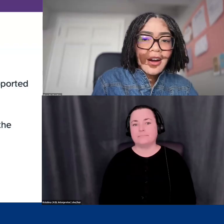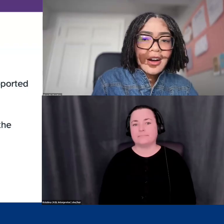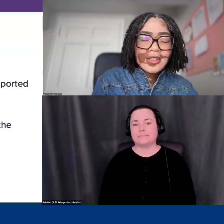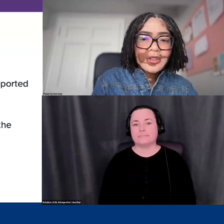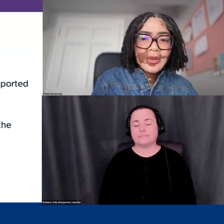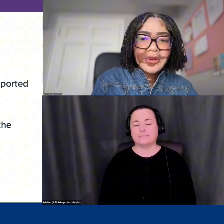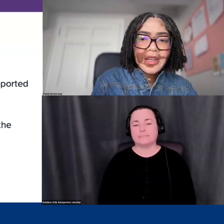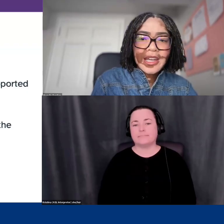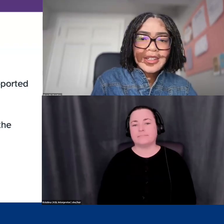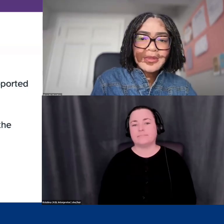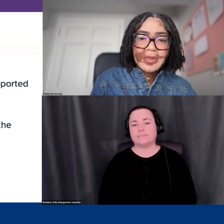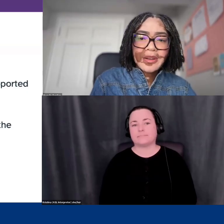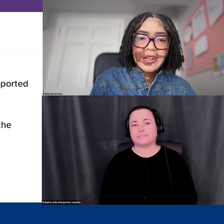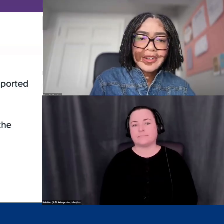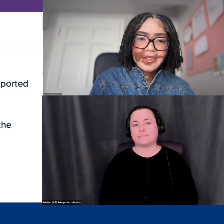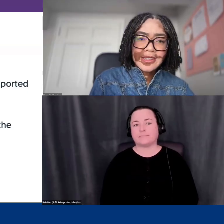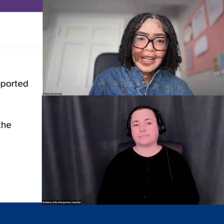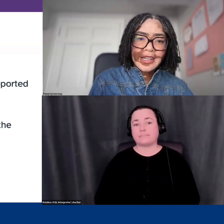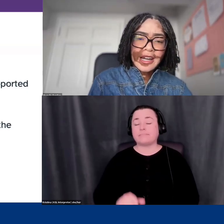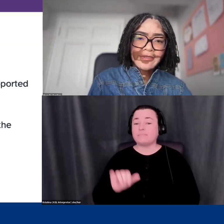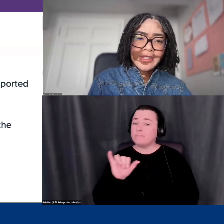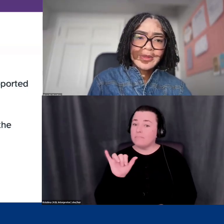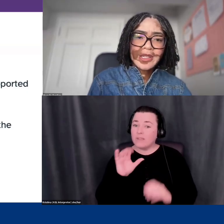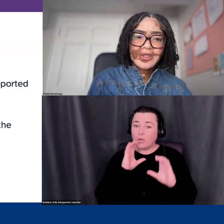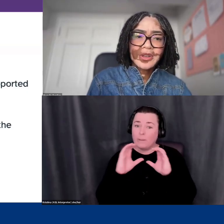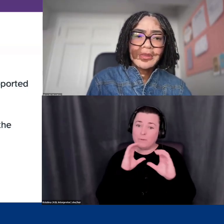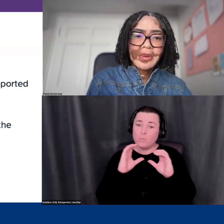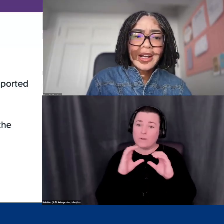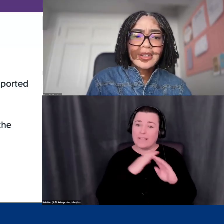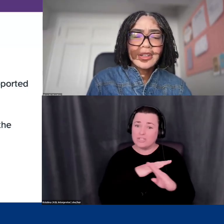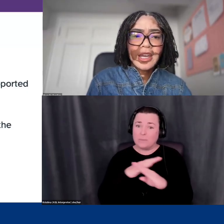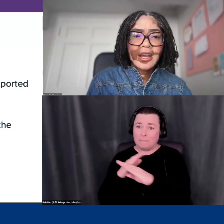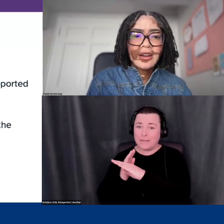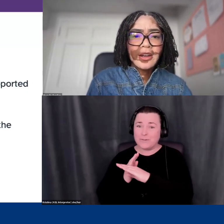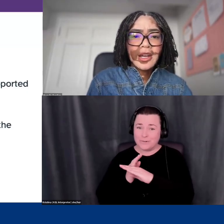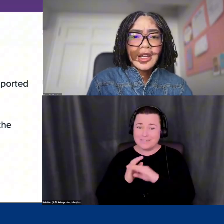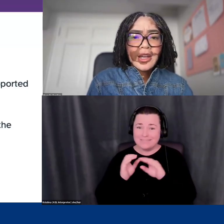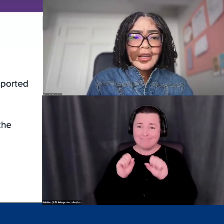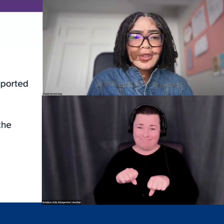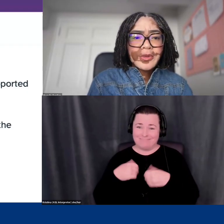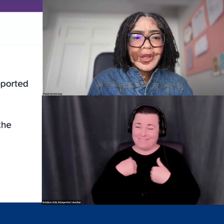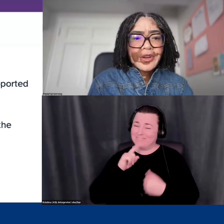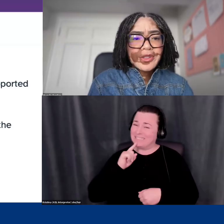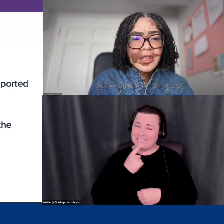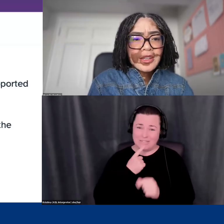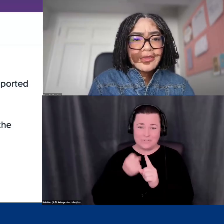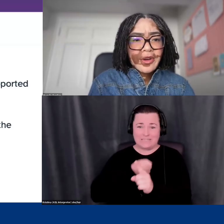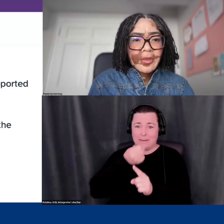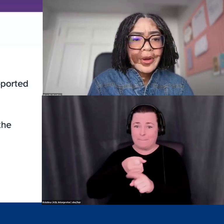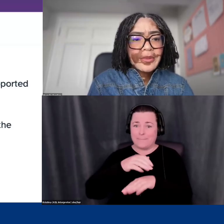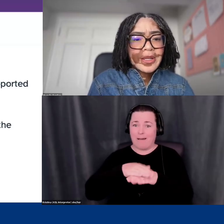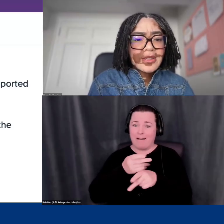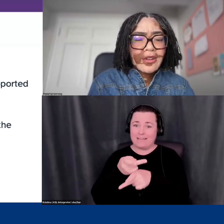are also communication barriers that can have a substantial impact on care. So when we go in for appointments,